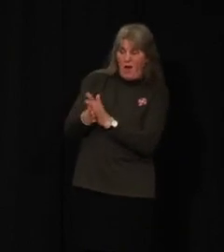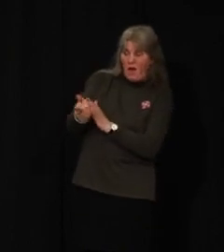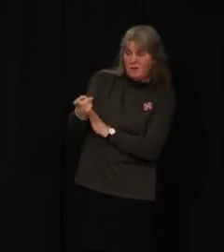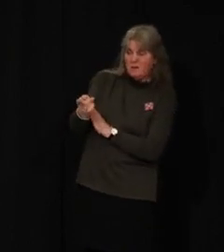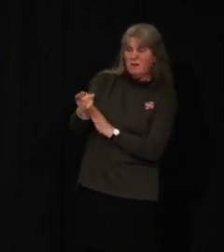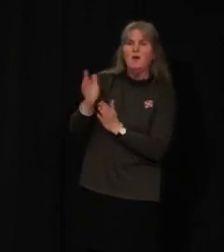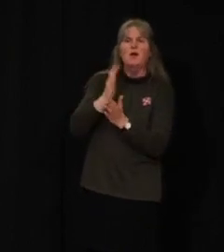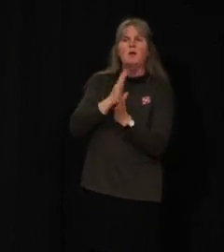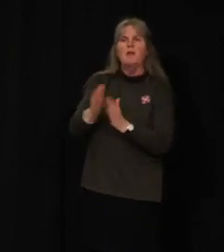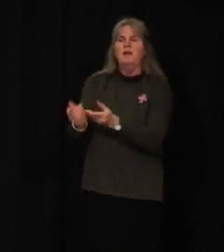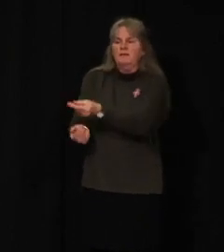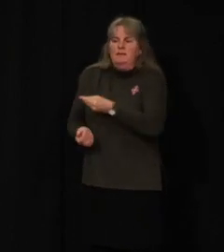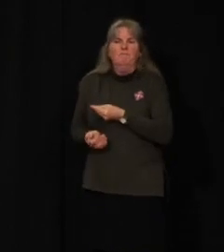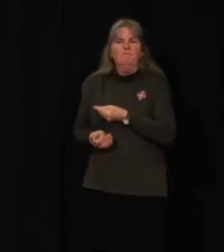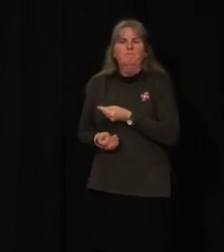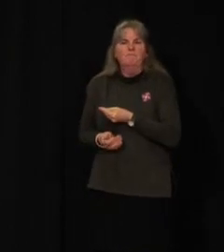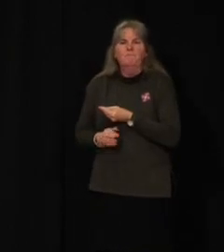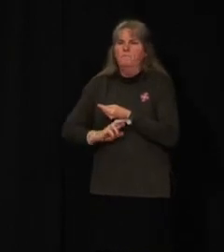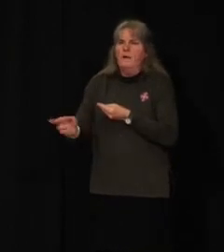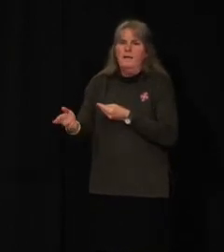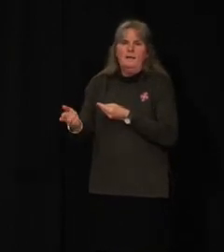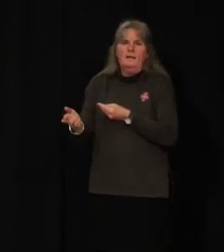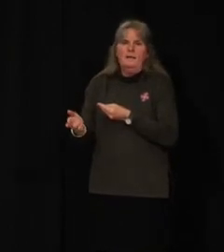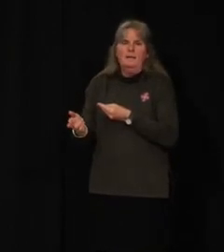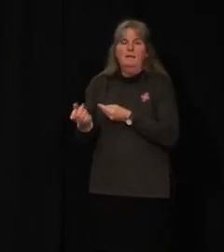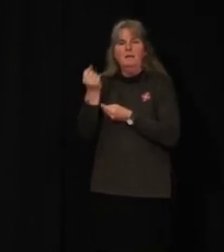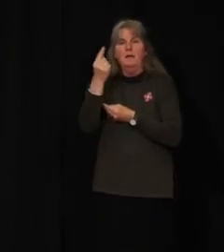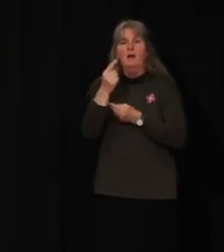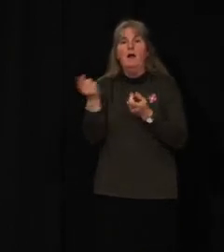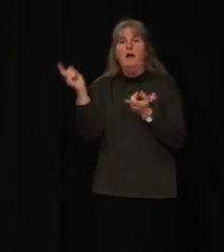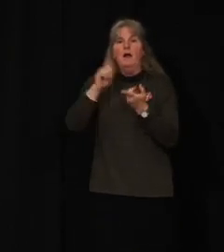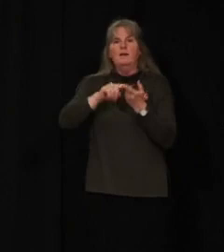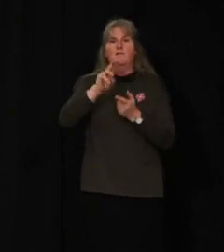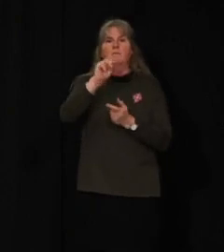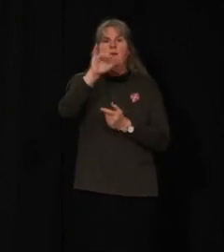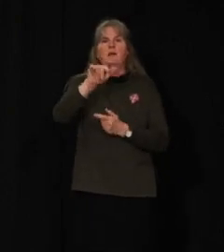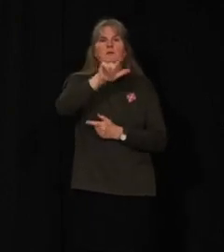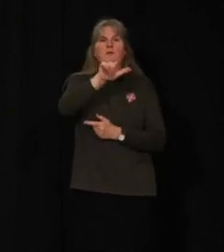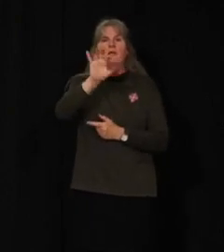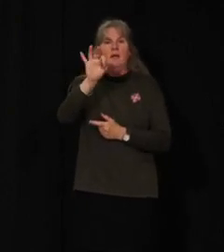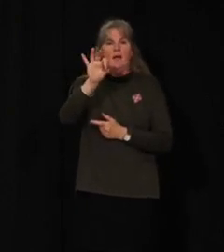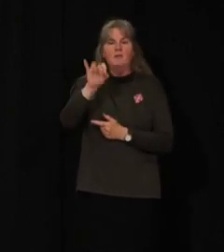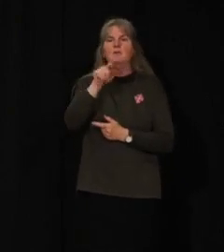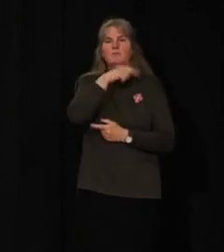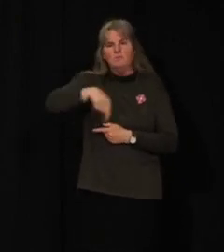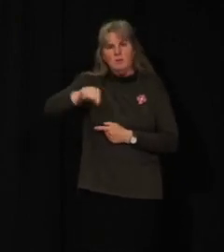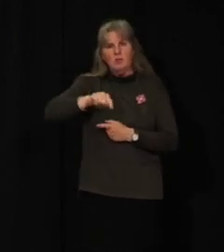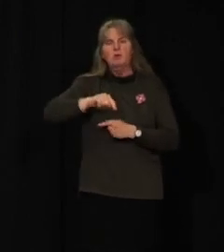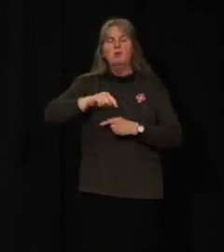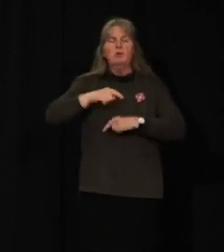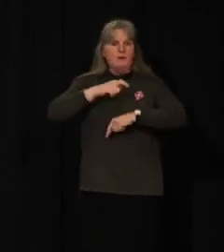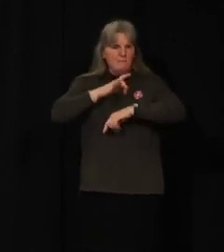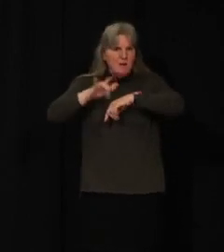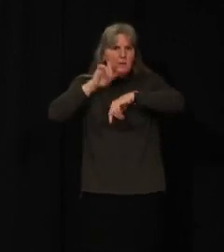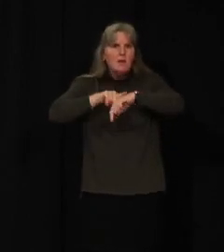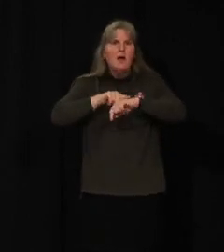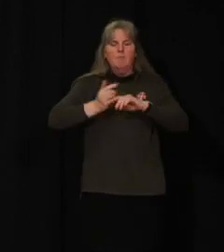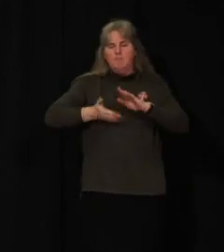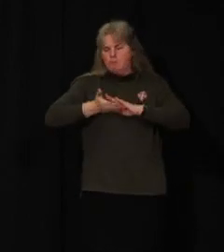share, if asked. Businesses have until May the 29th to develop these plans and they can also use the